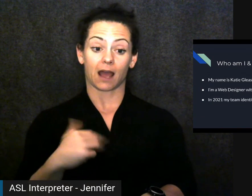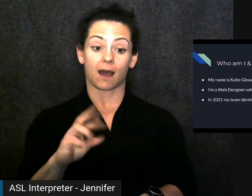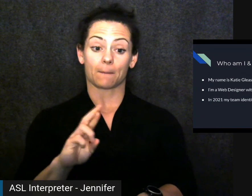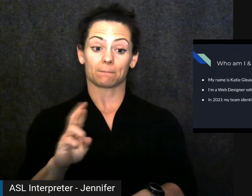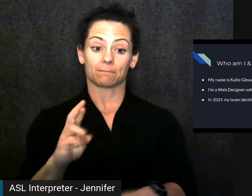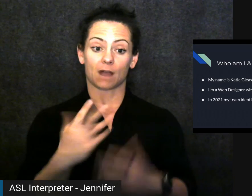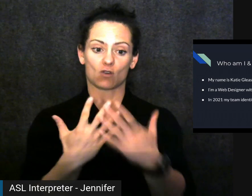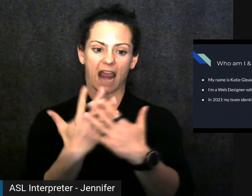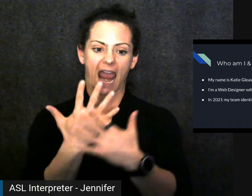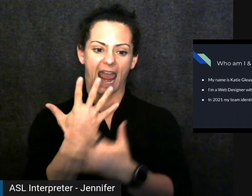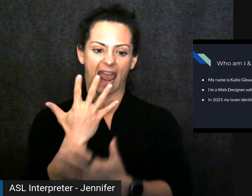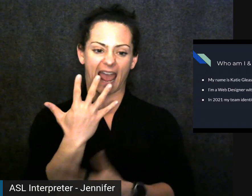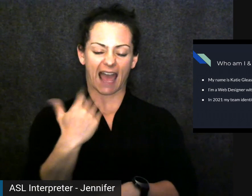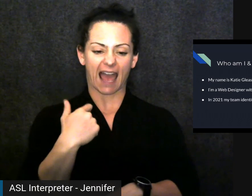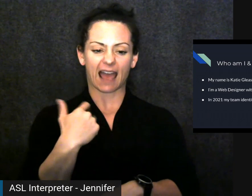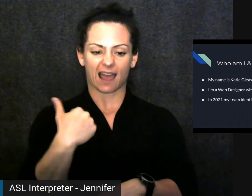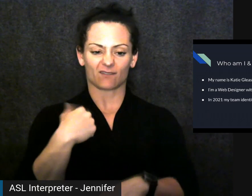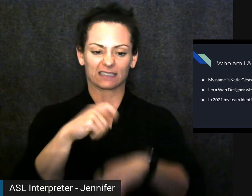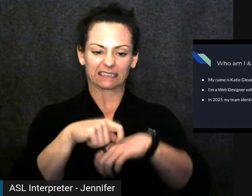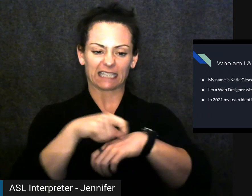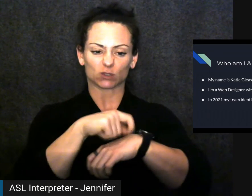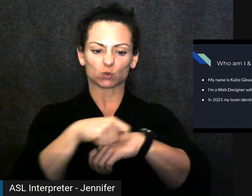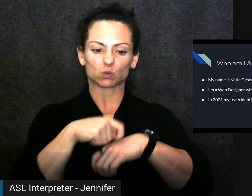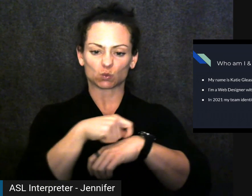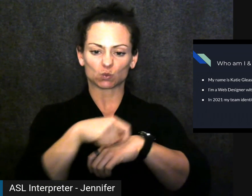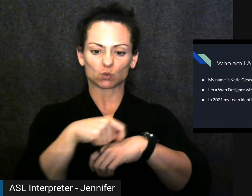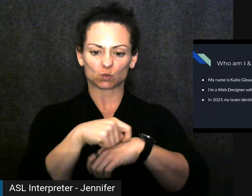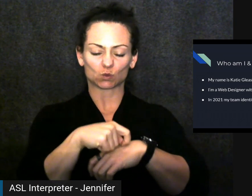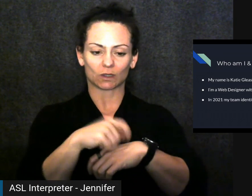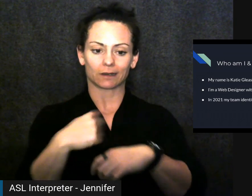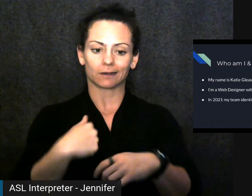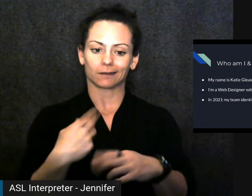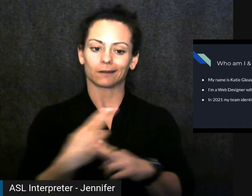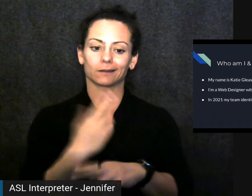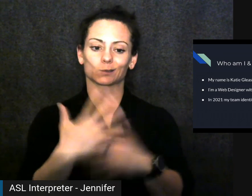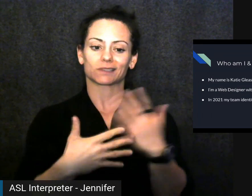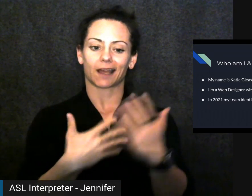as I use my hands to talk a lot. Let's get into it.